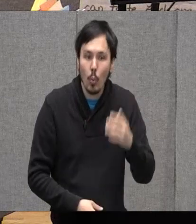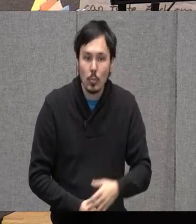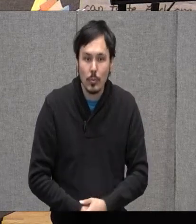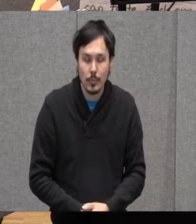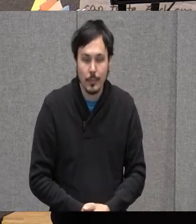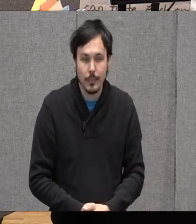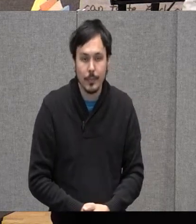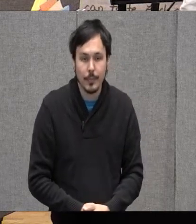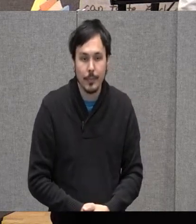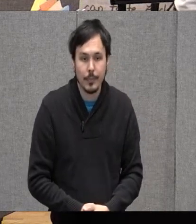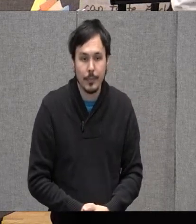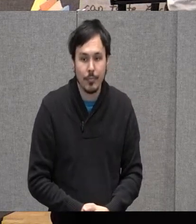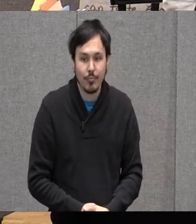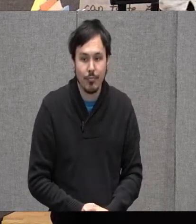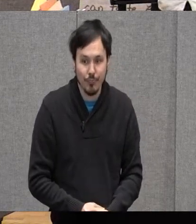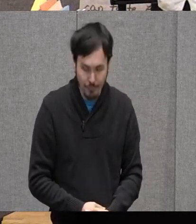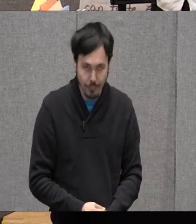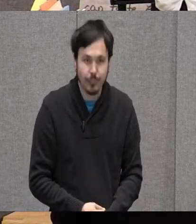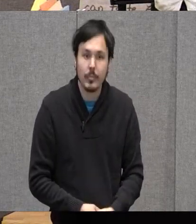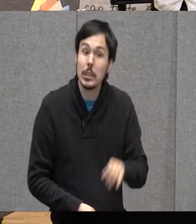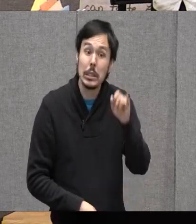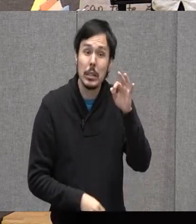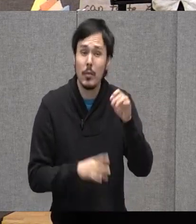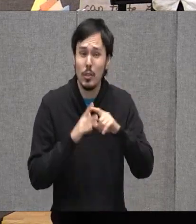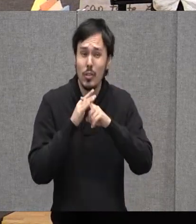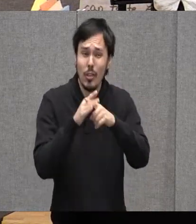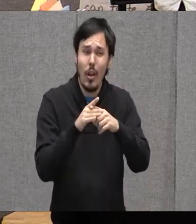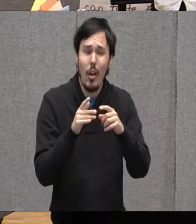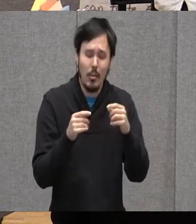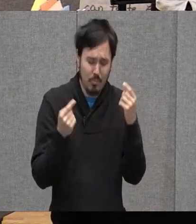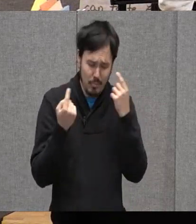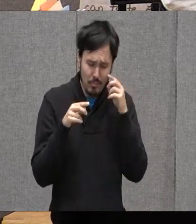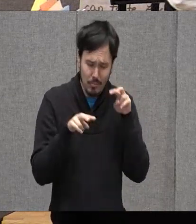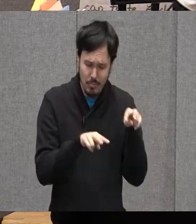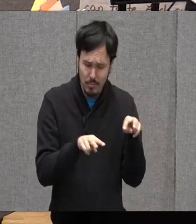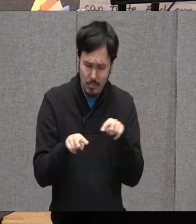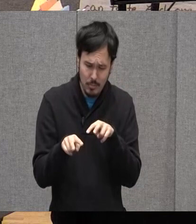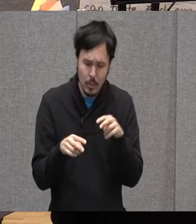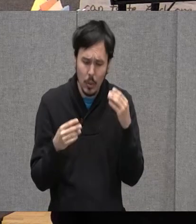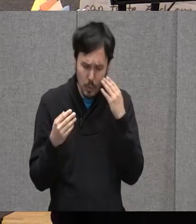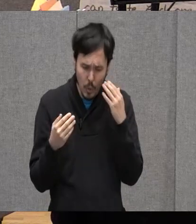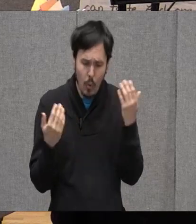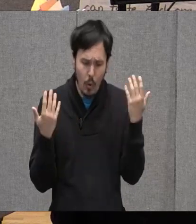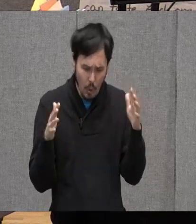So, if we were to start thinking about this, we know we have four inches.